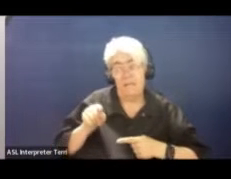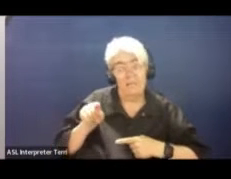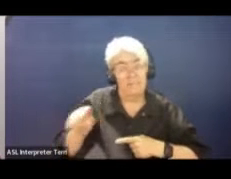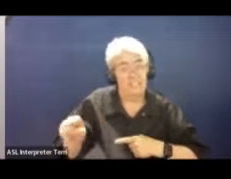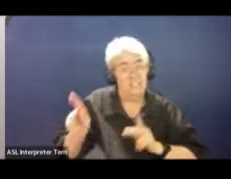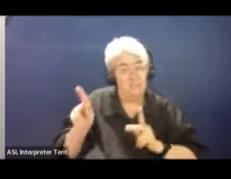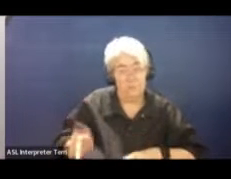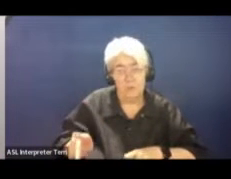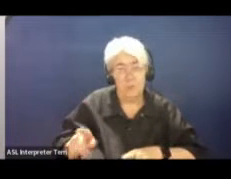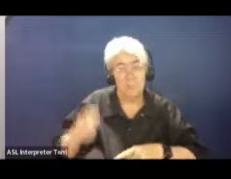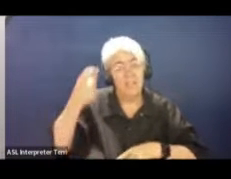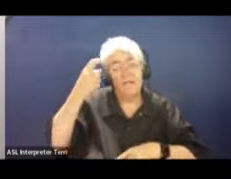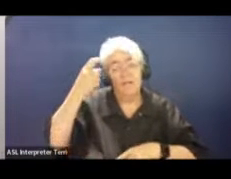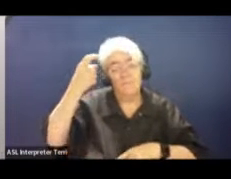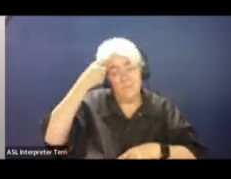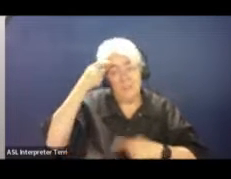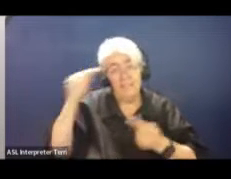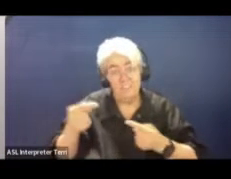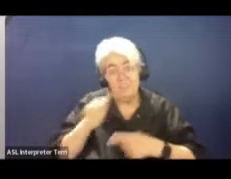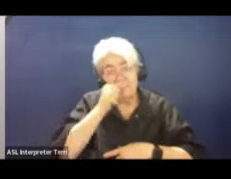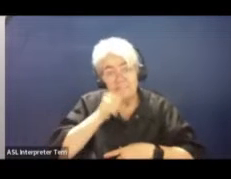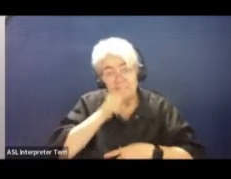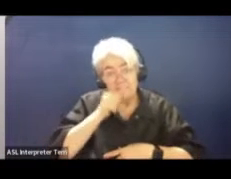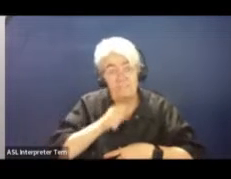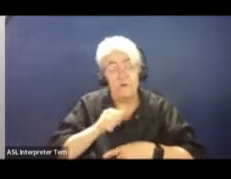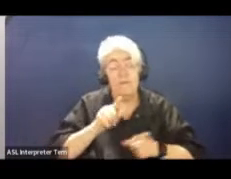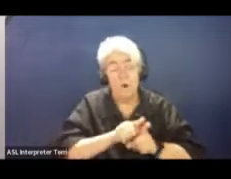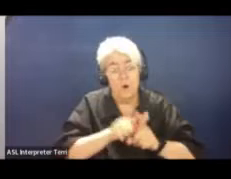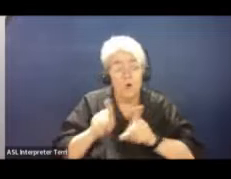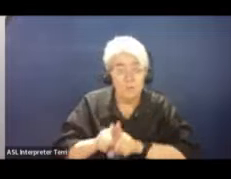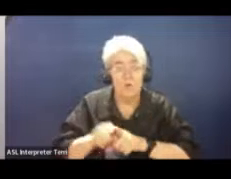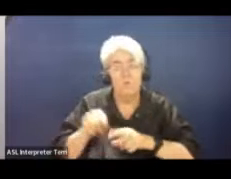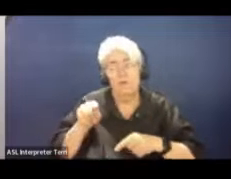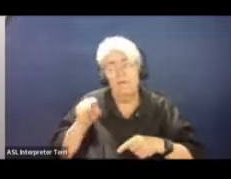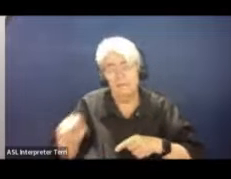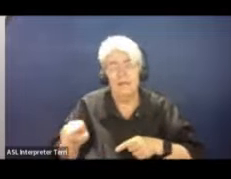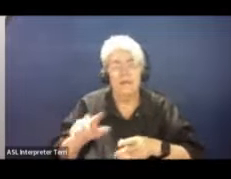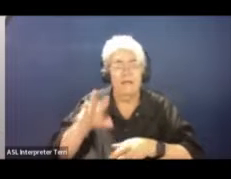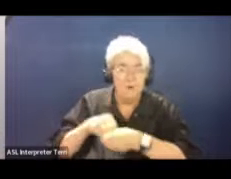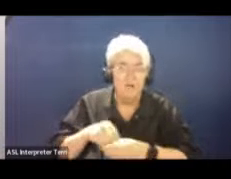related to their brain injury, but also related to the intersections of going through the legal system. So a lot of